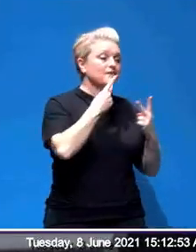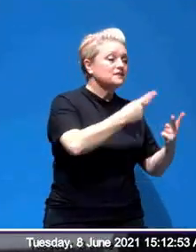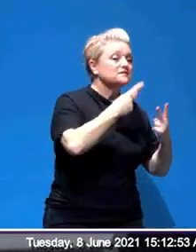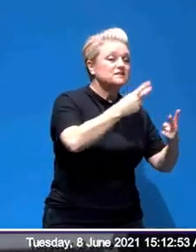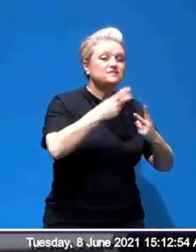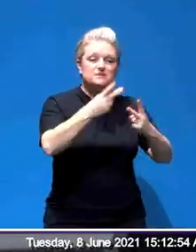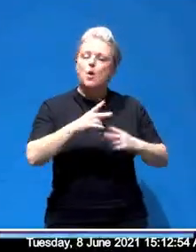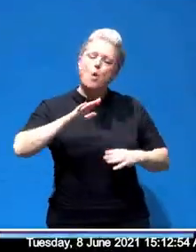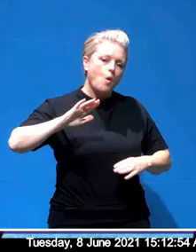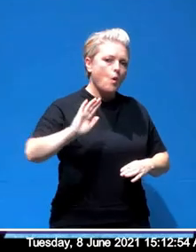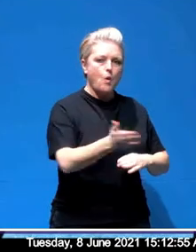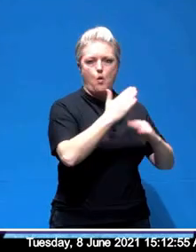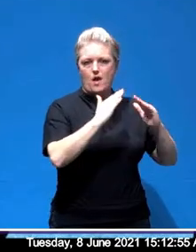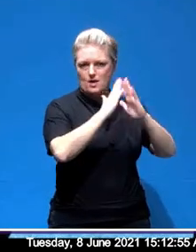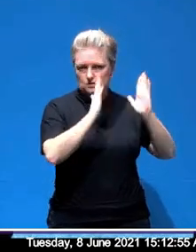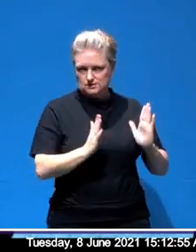When did you first visit N Street?